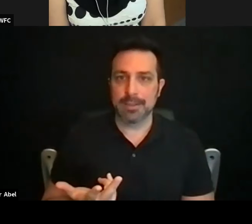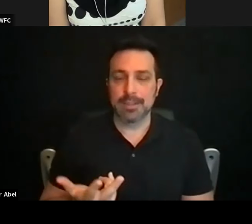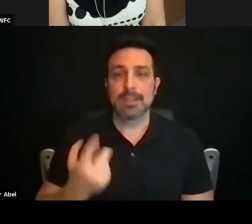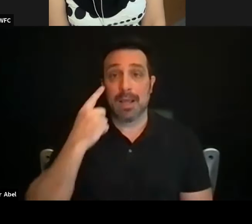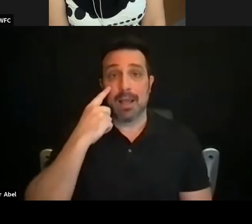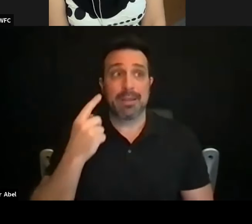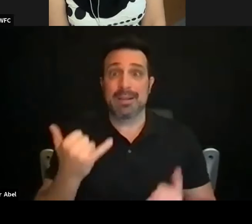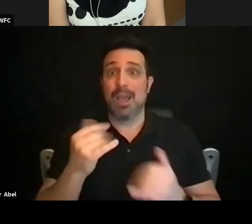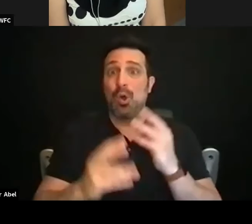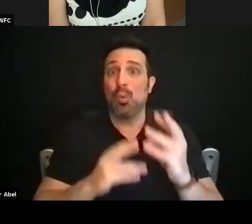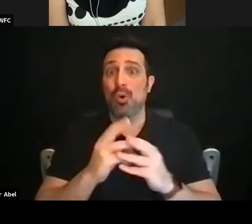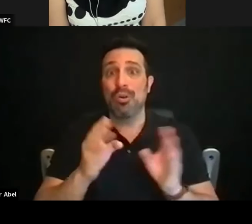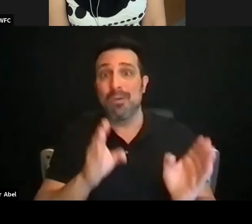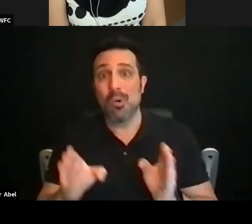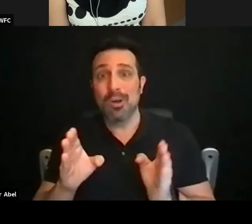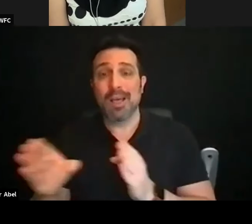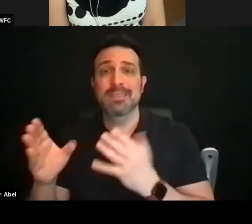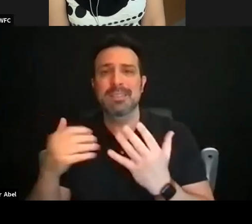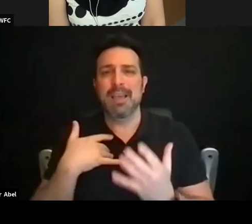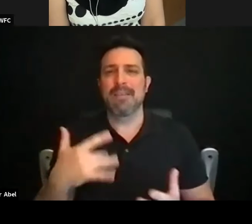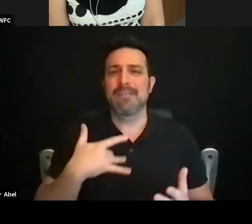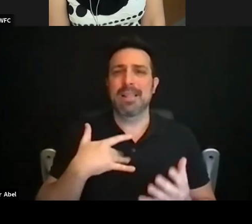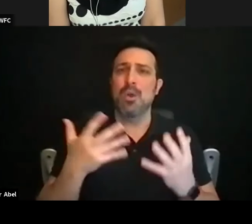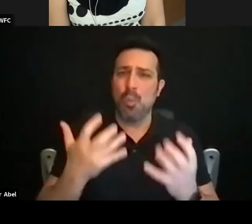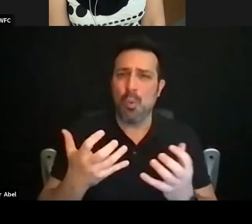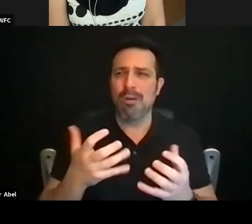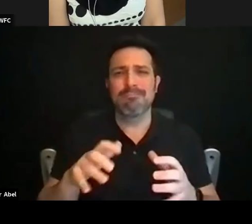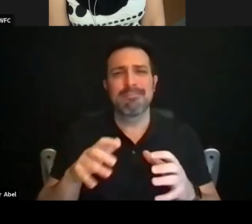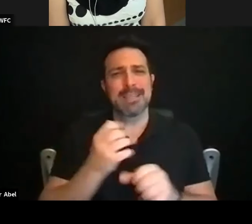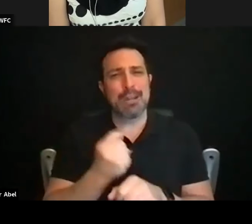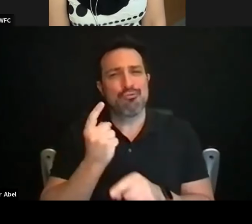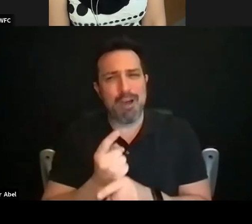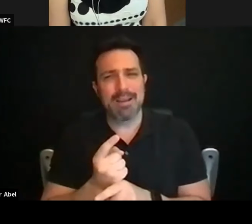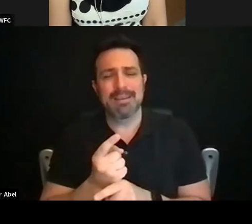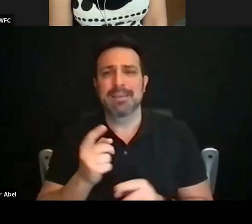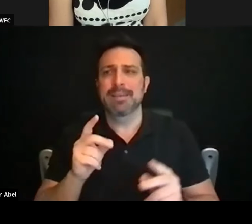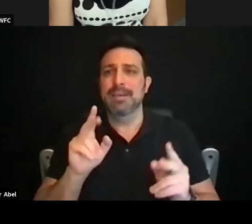to make those human connections and it's really easy to feel